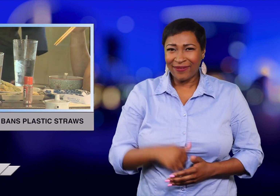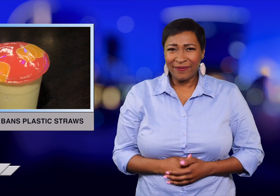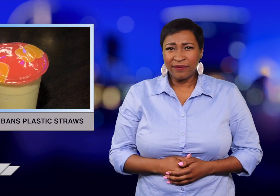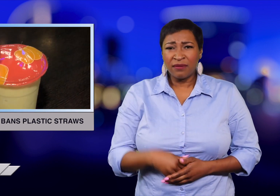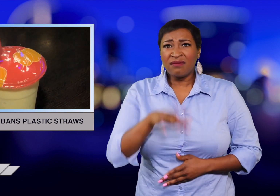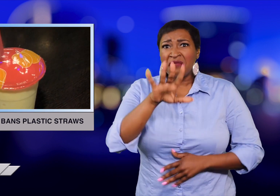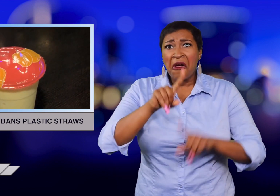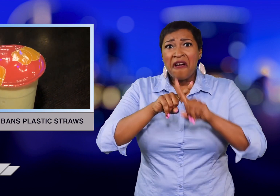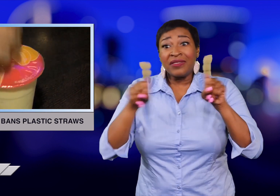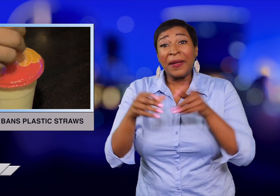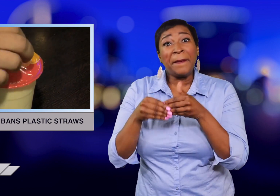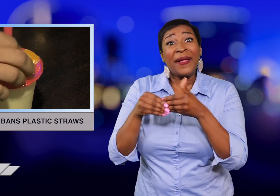in July.